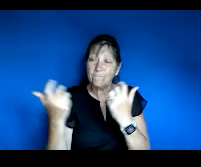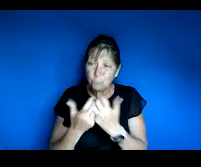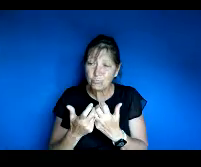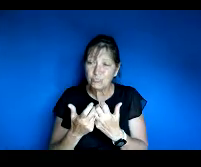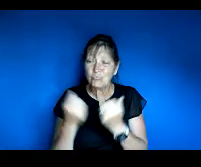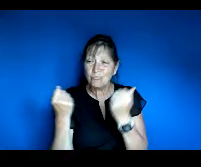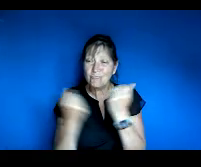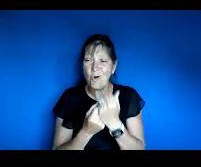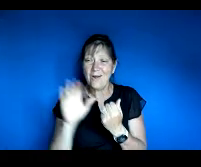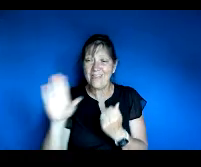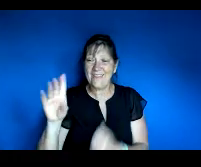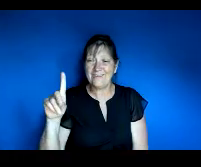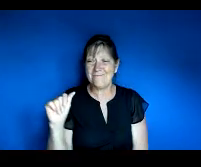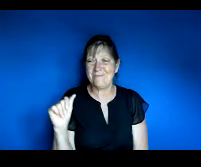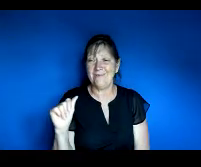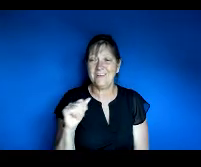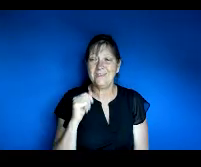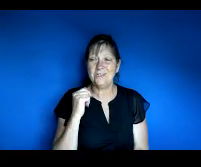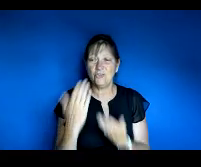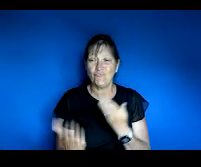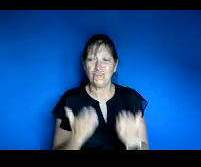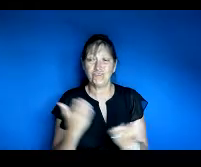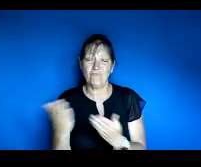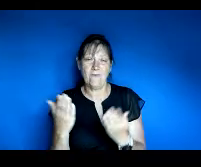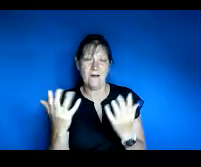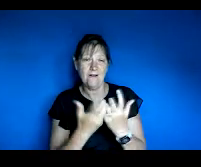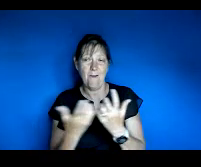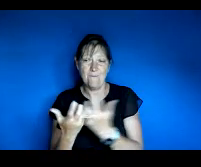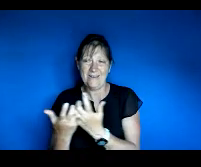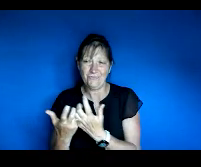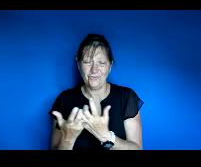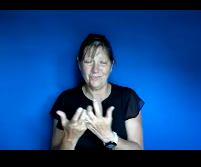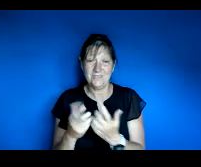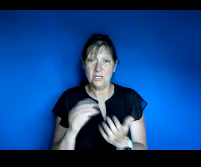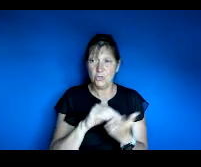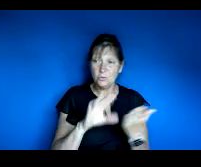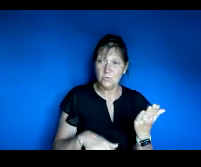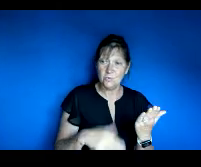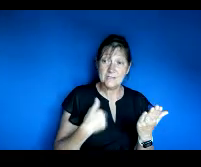And so we want to provide those accommodations, so that students that have a deficit in a certain area